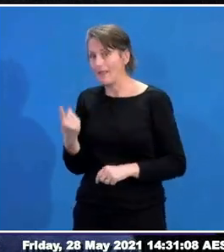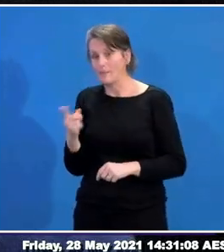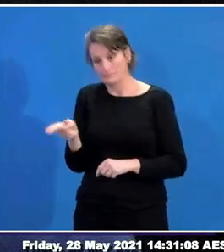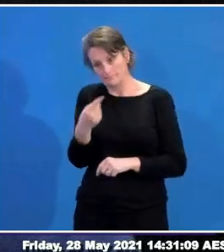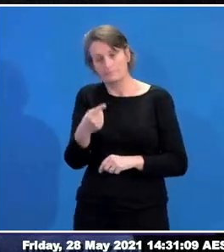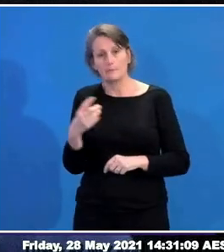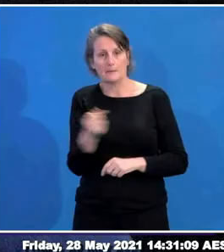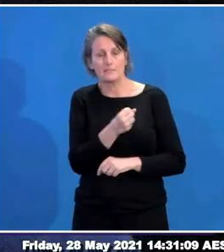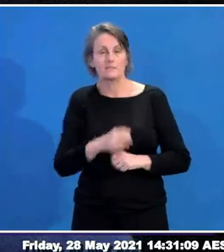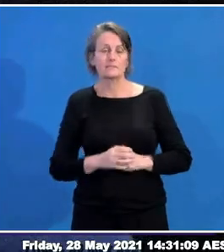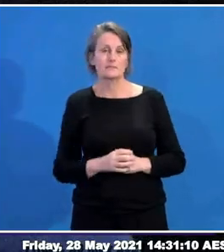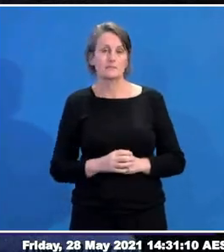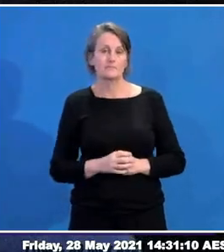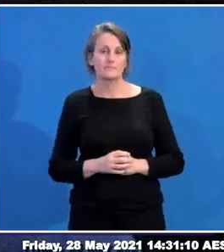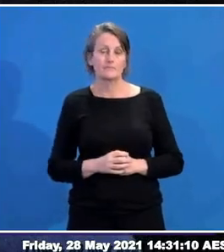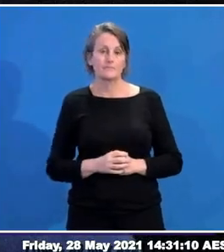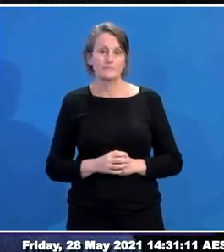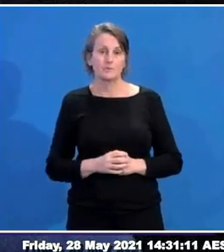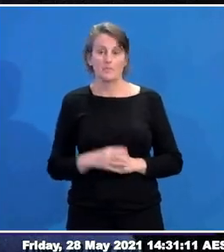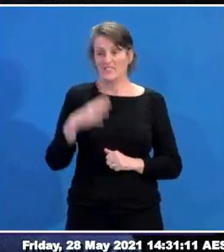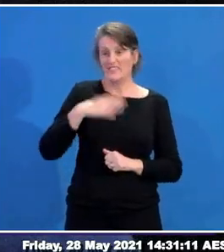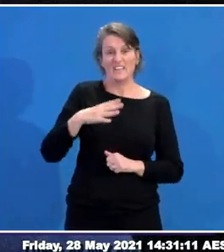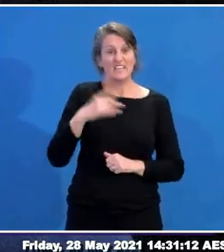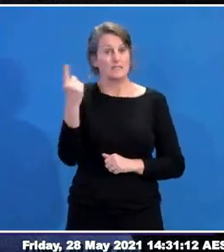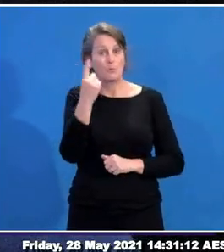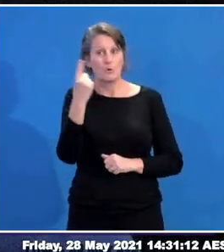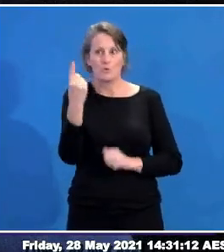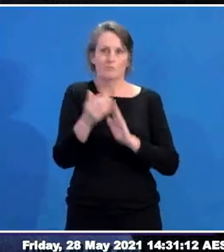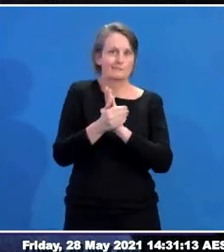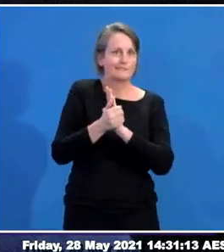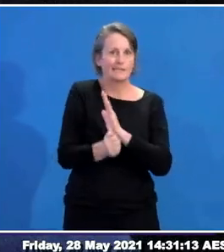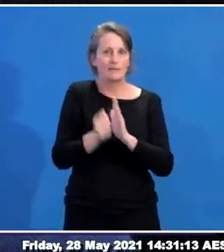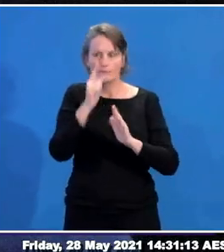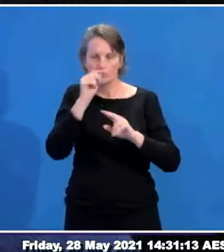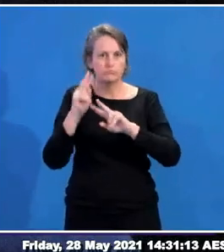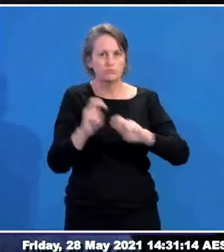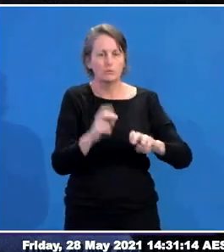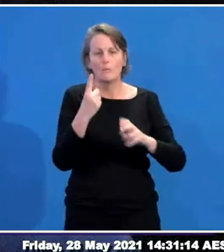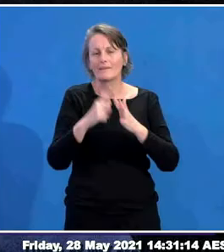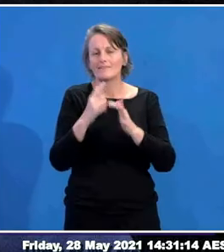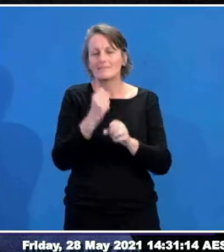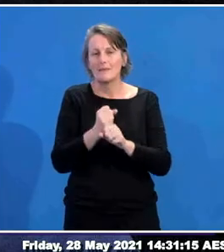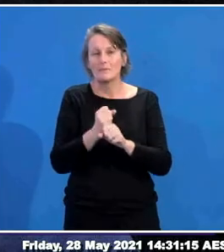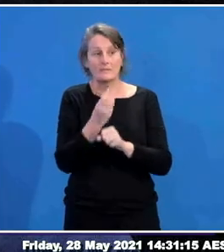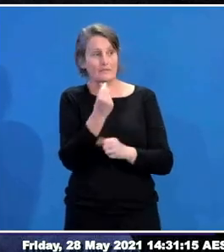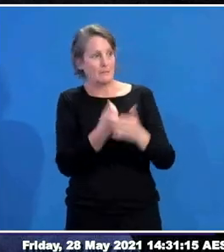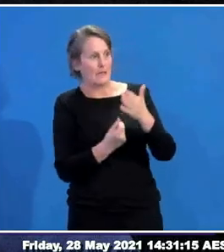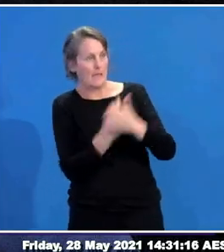or somebody with specific expertise. There are examples, for instance, where in relation to incidents we